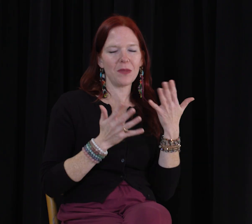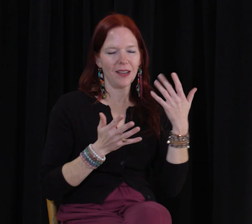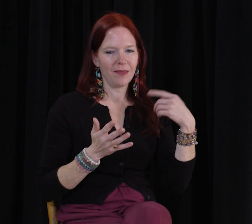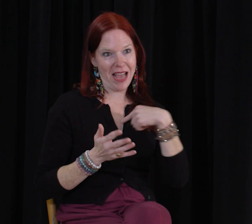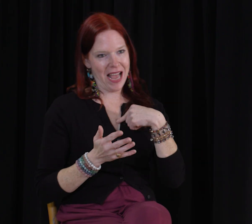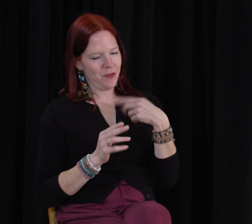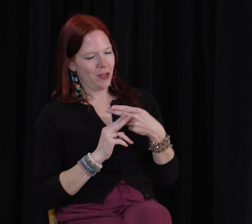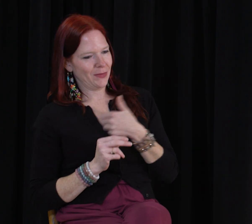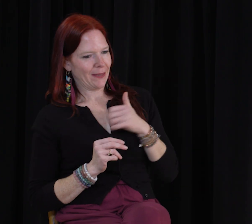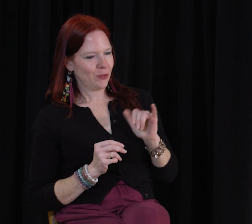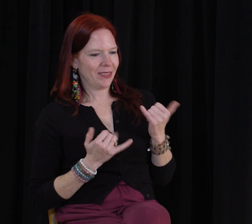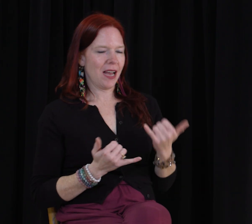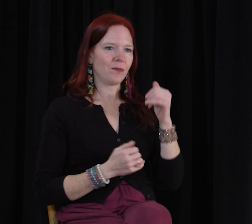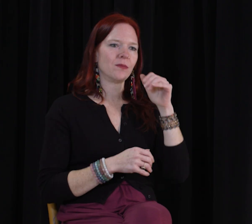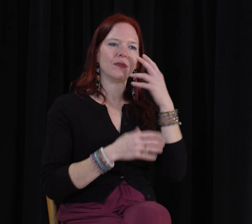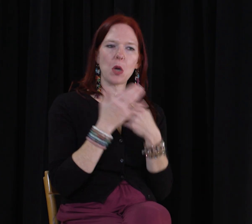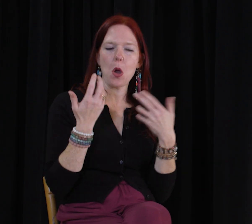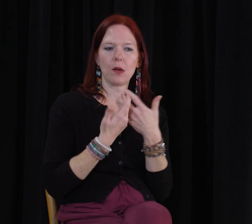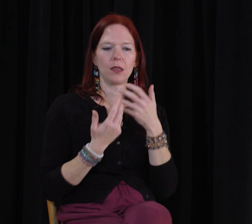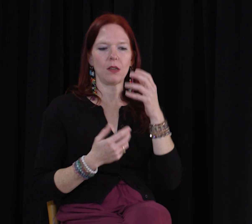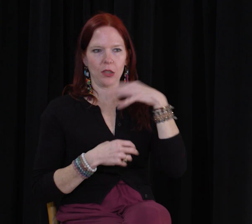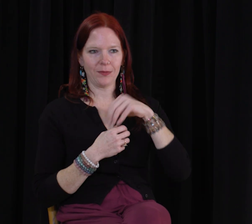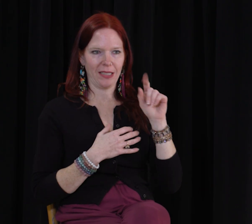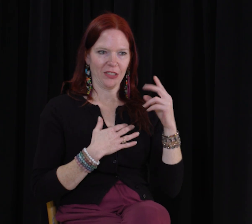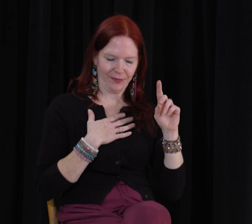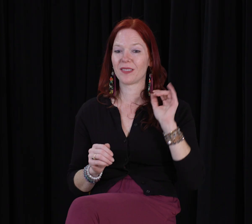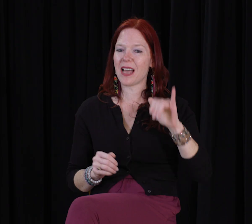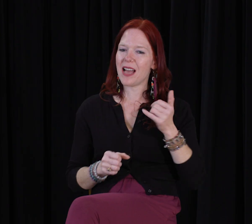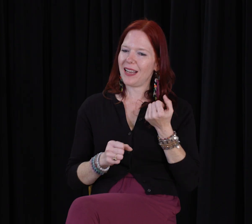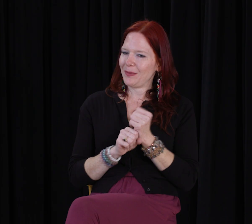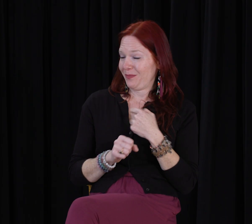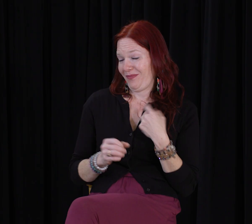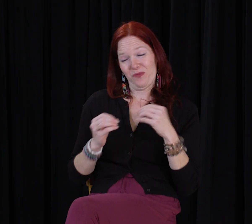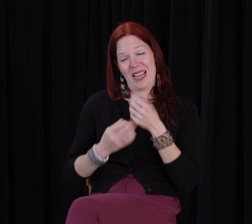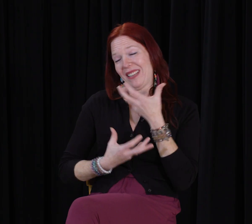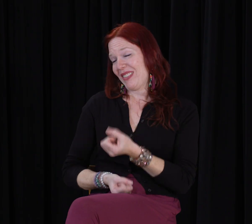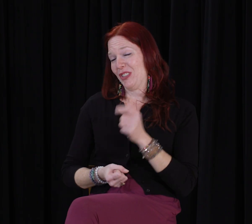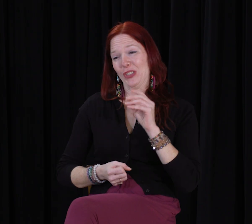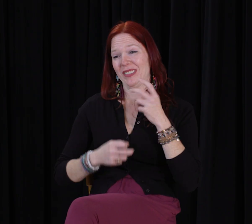that’s what I call myself, because both fit– autism and ADHD. That made me more confident in opening up